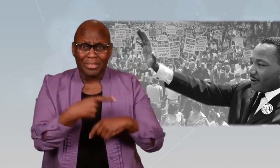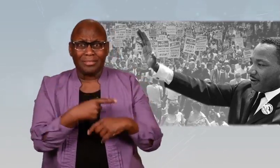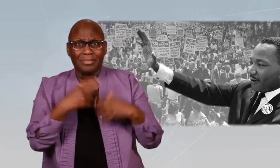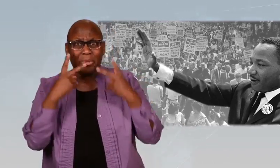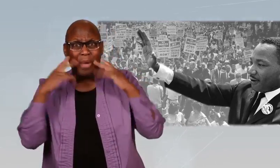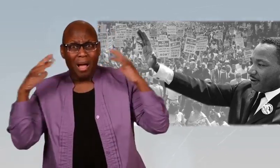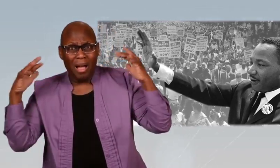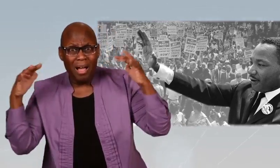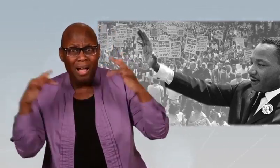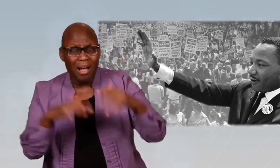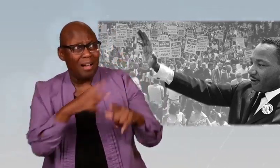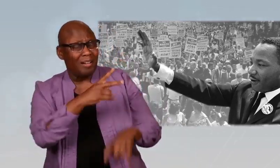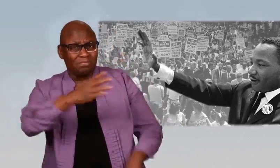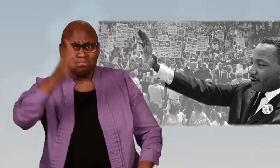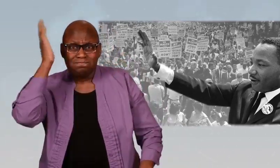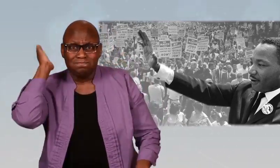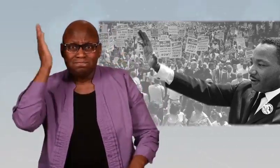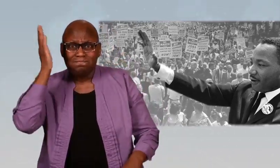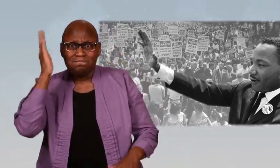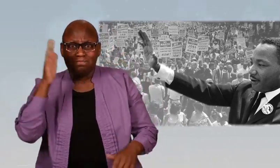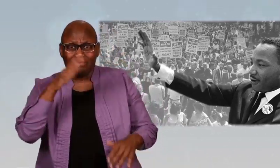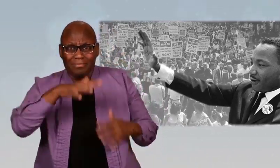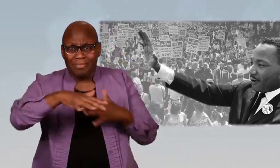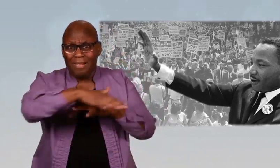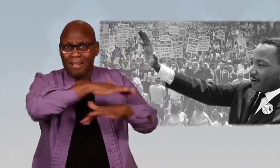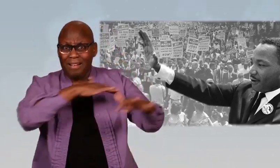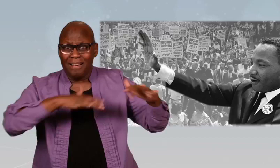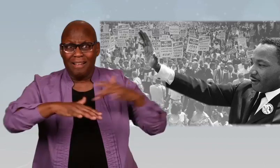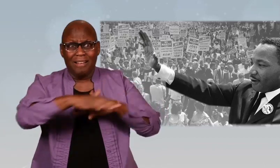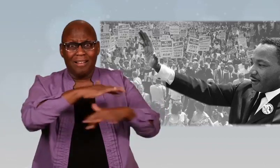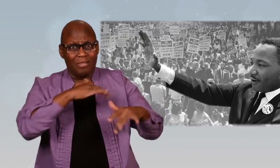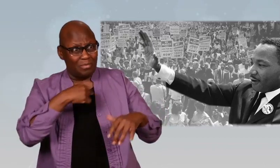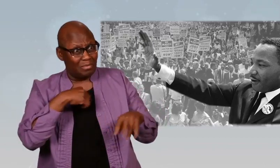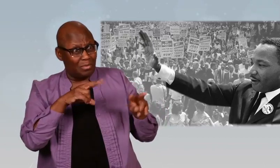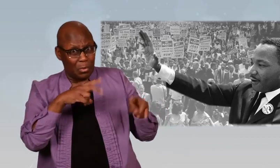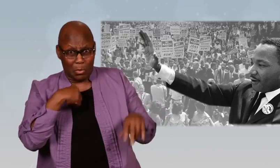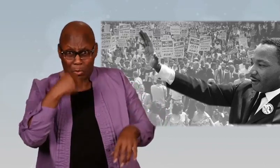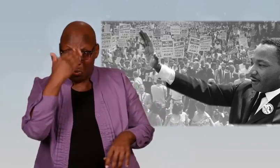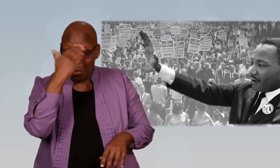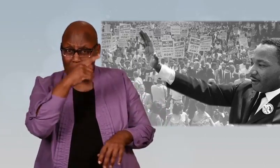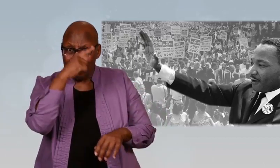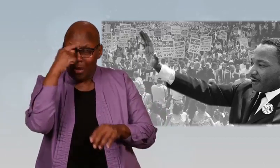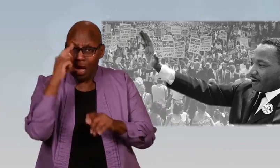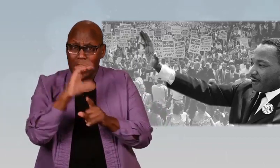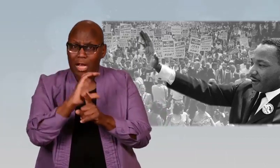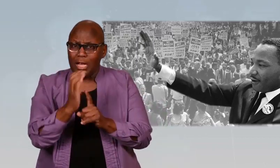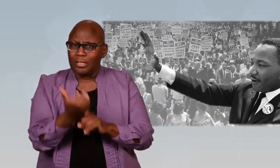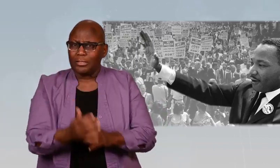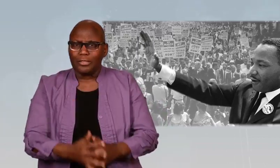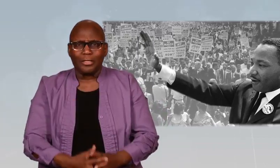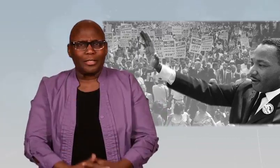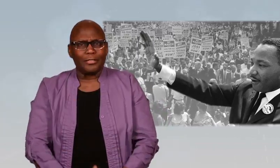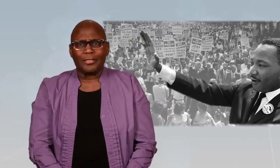I knew nothing about the March on Washington, his speeches or any other part of Black culture.